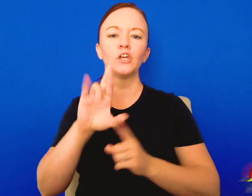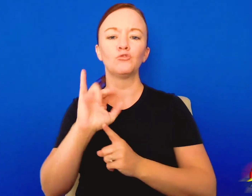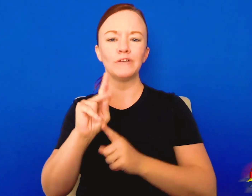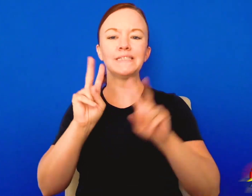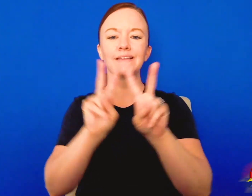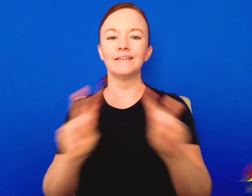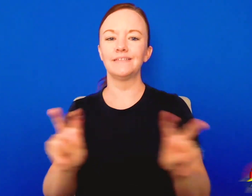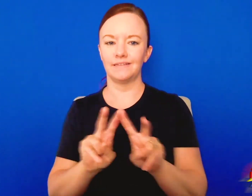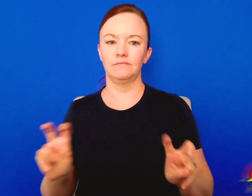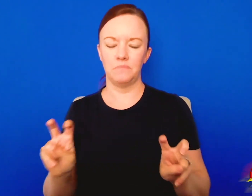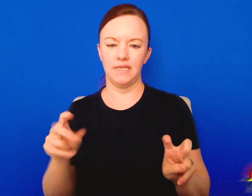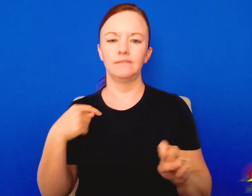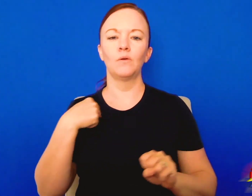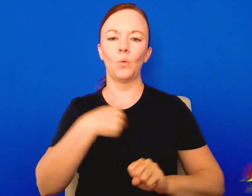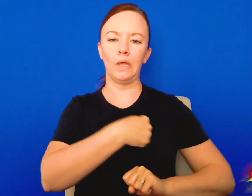SUPERVISORS THIS SUMMER.